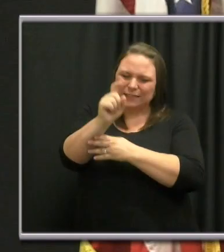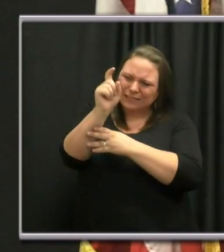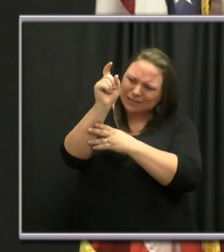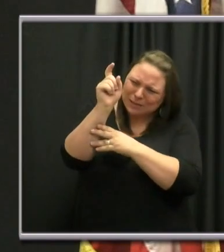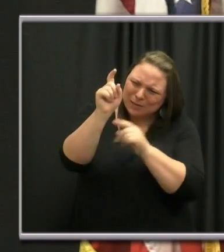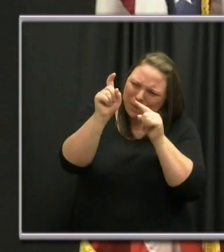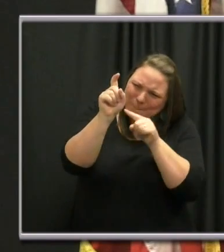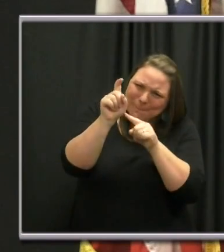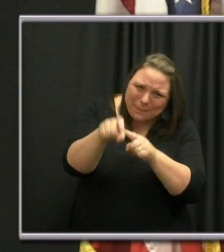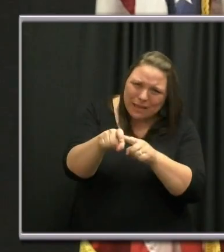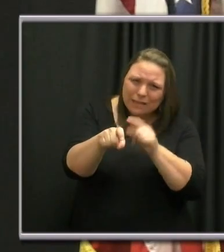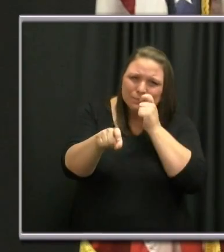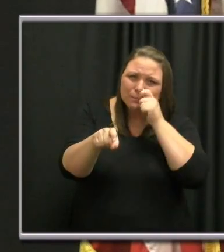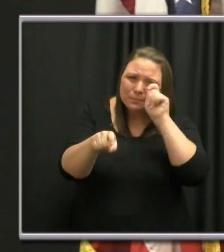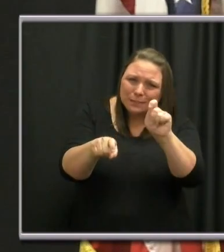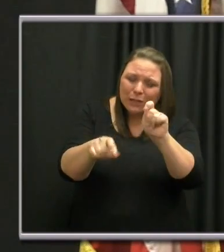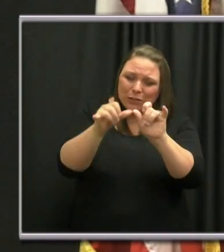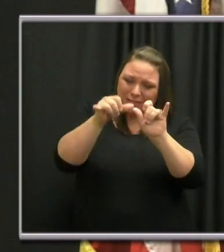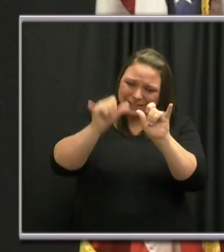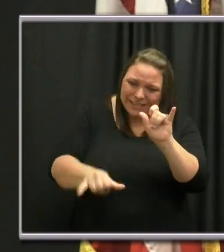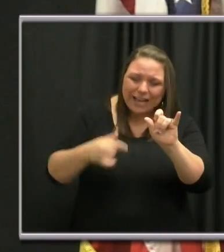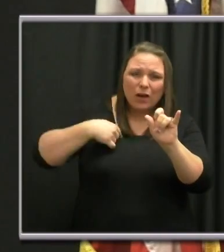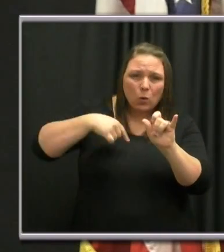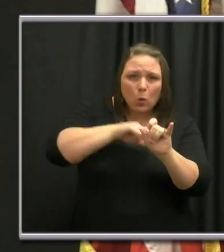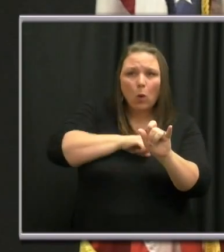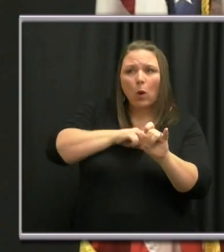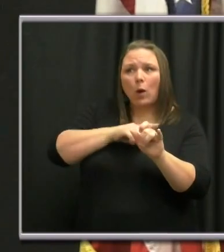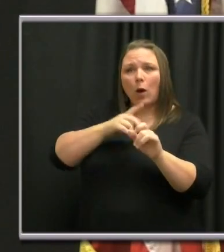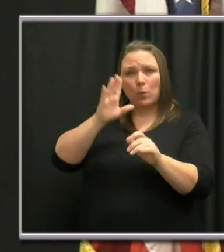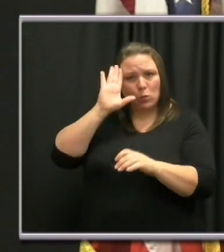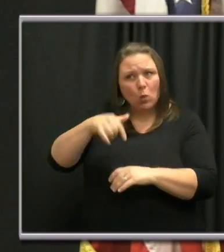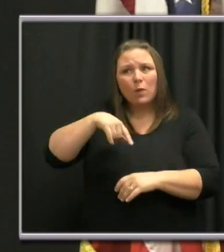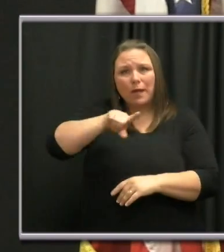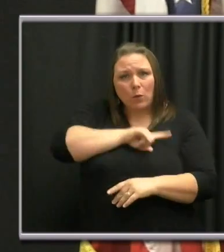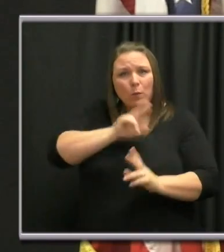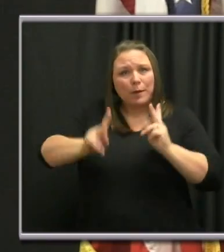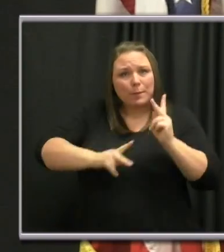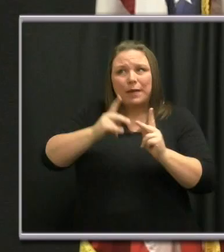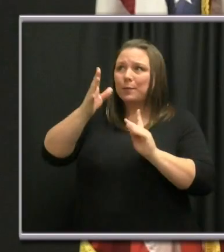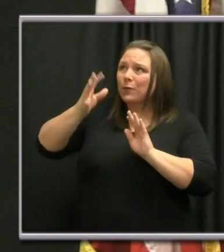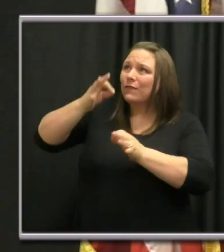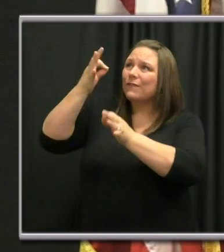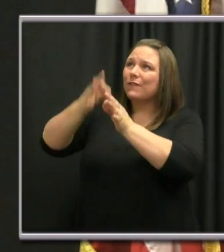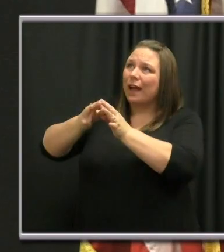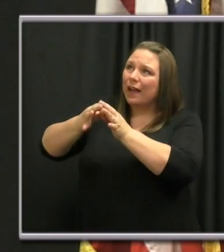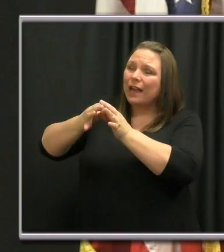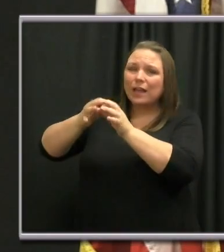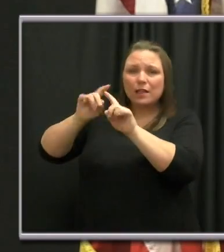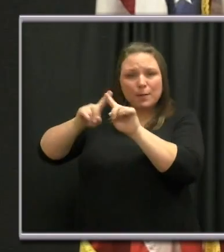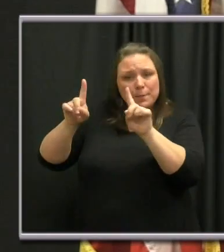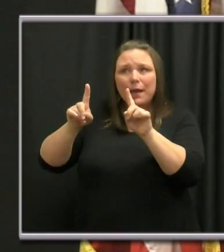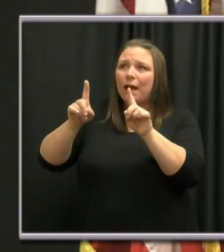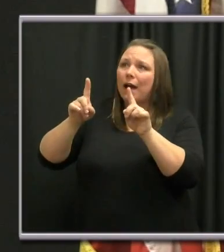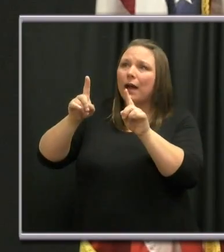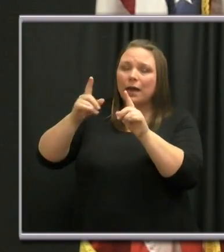IT IS ABSOLUTELY NECESSARY FOR